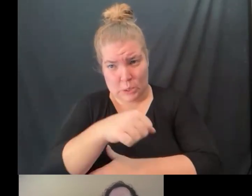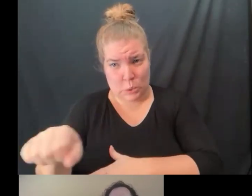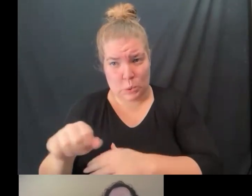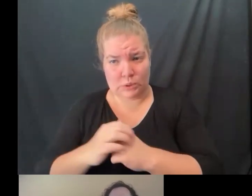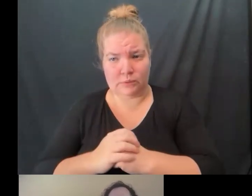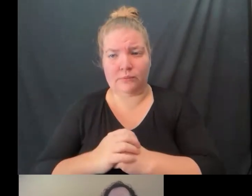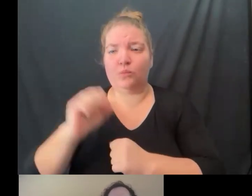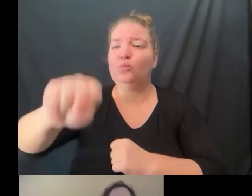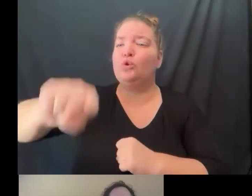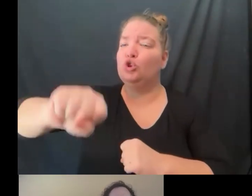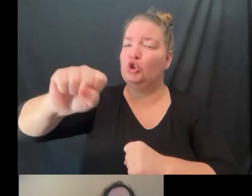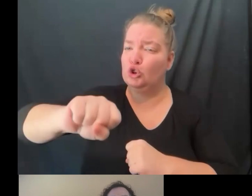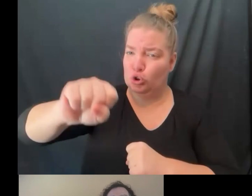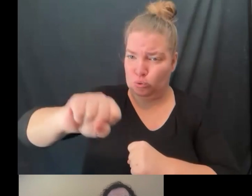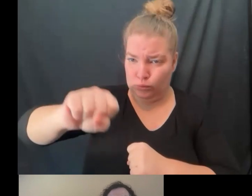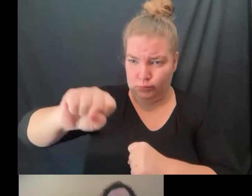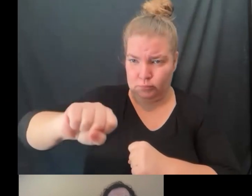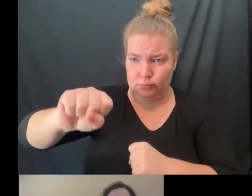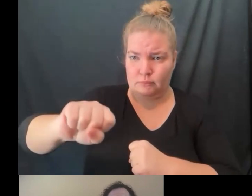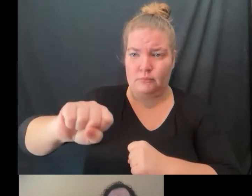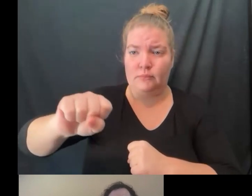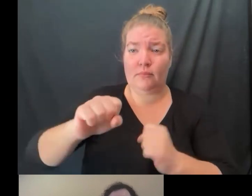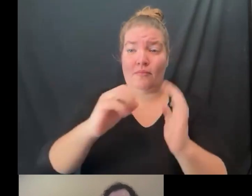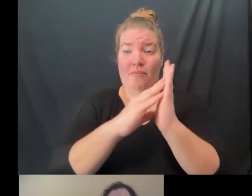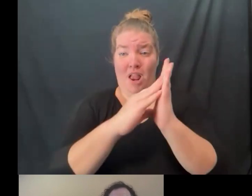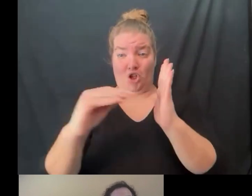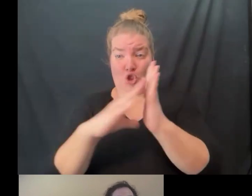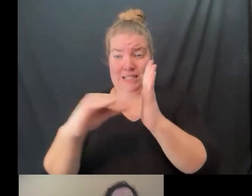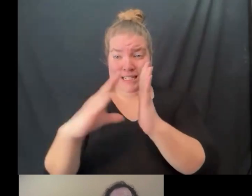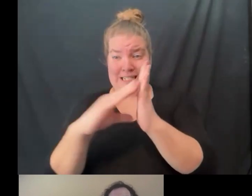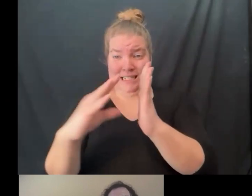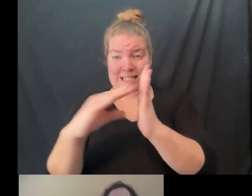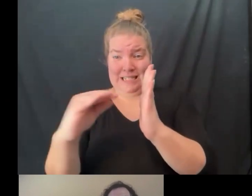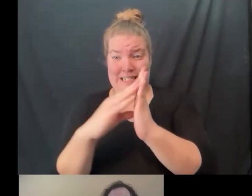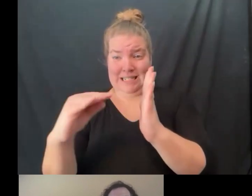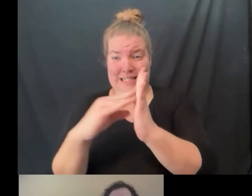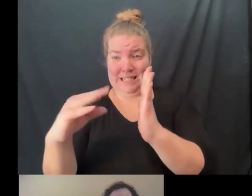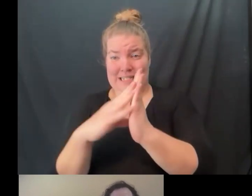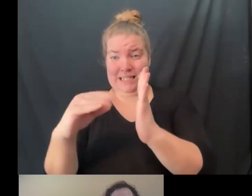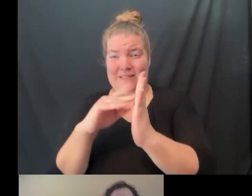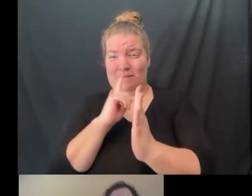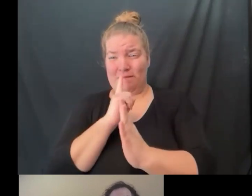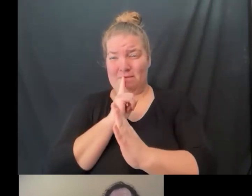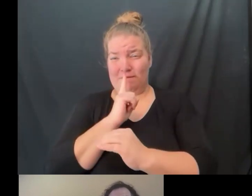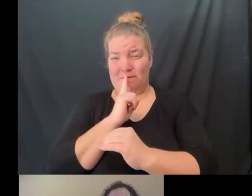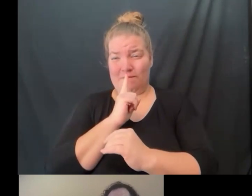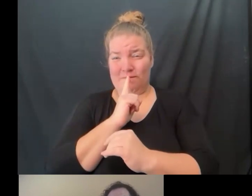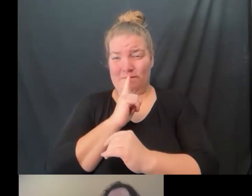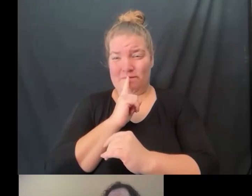And yeah, Scott, great question. So absolutely, the recording is going to be available afterwards, because in fact, if you're